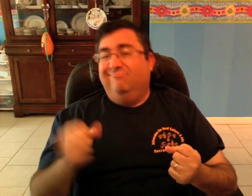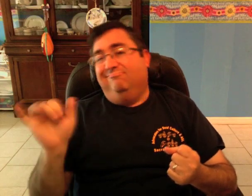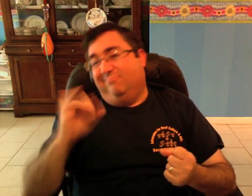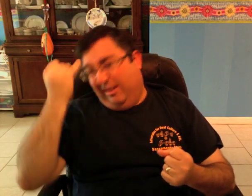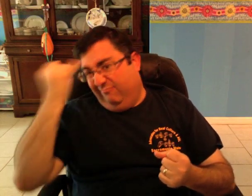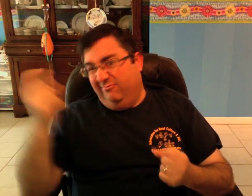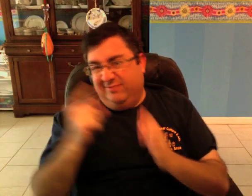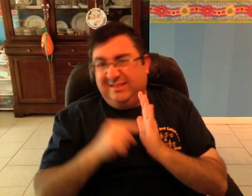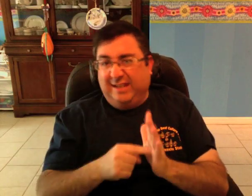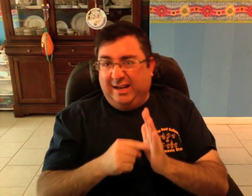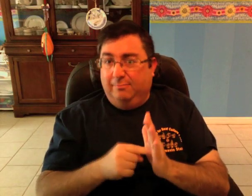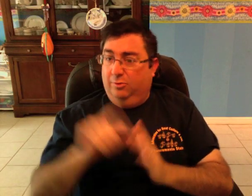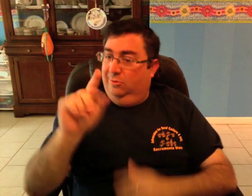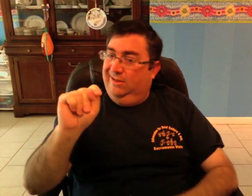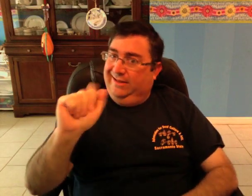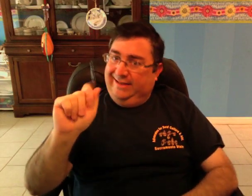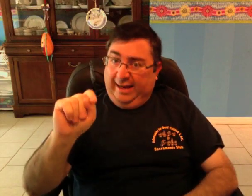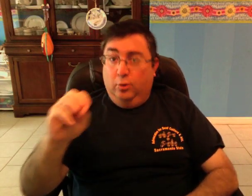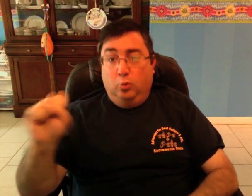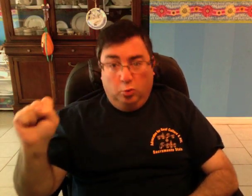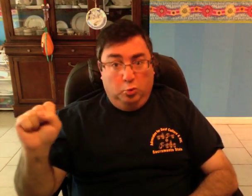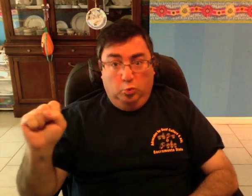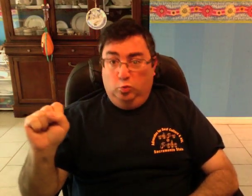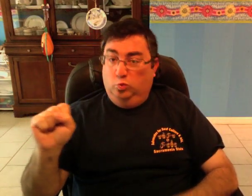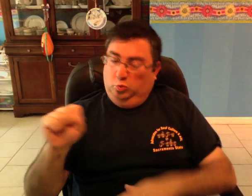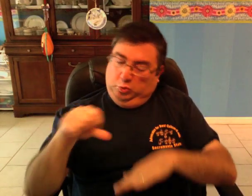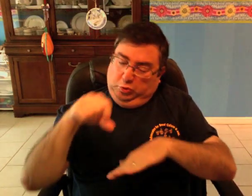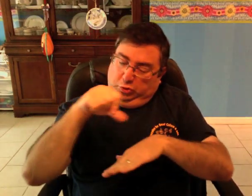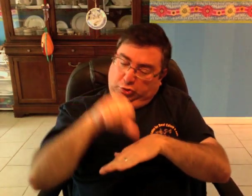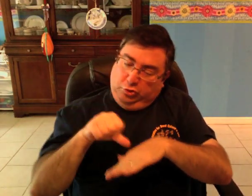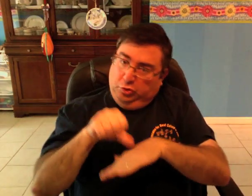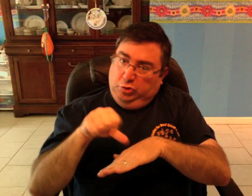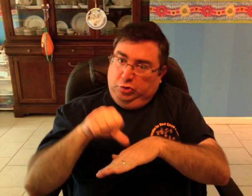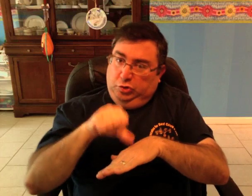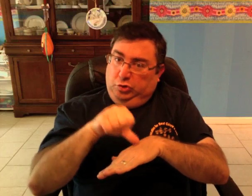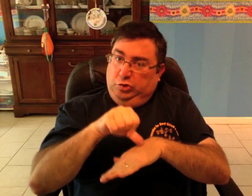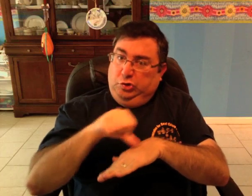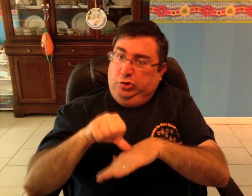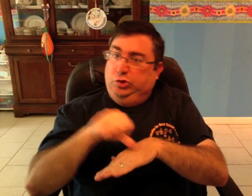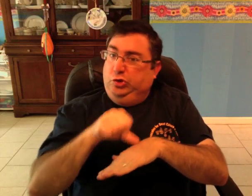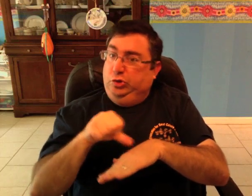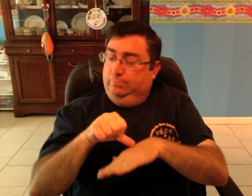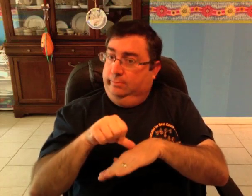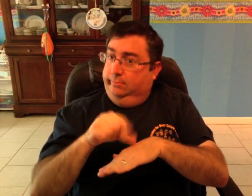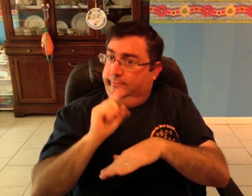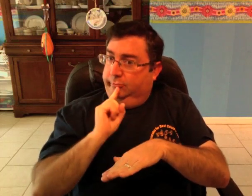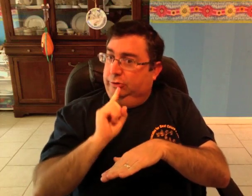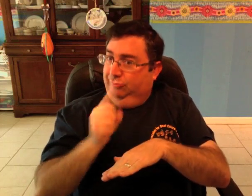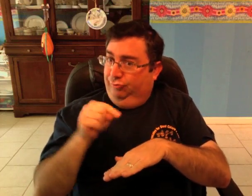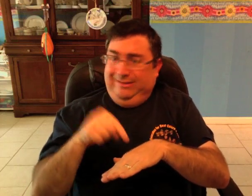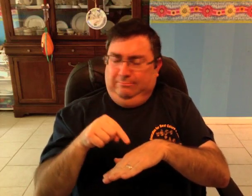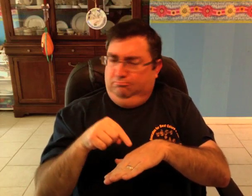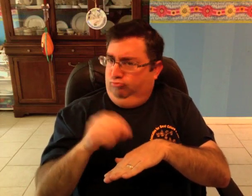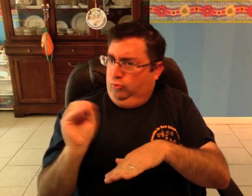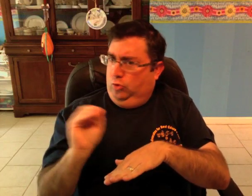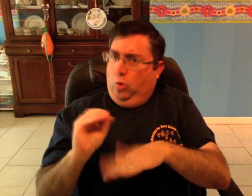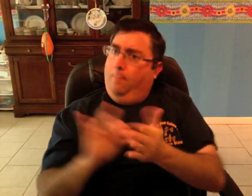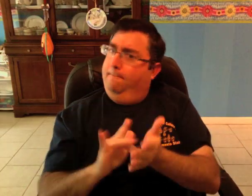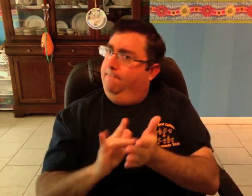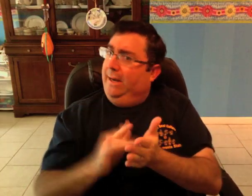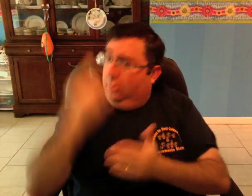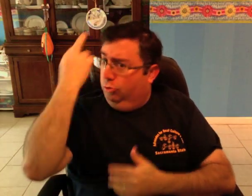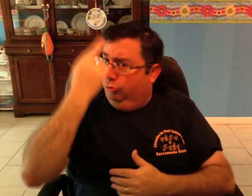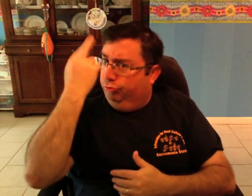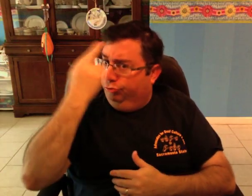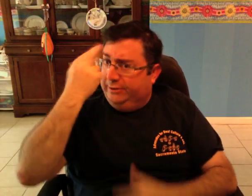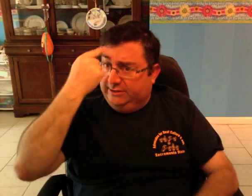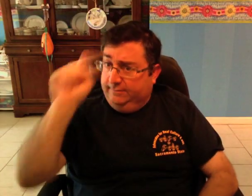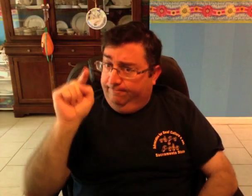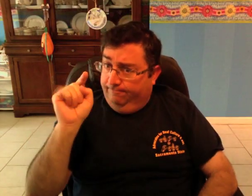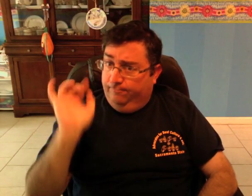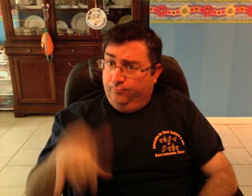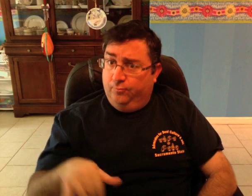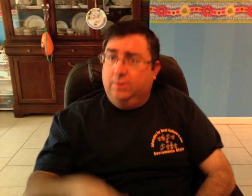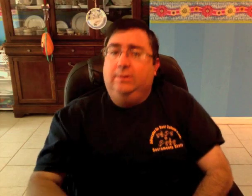For example, tattoos -- you cut into your skin to do it, but there is no medical reason for it.